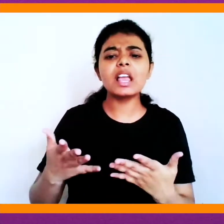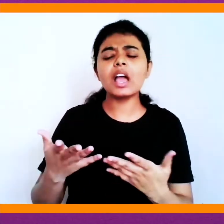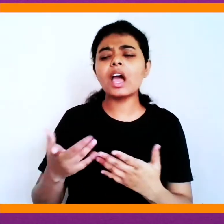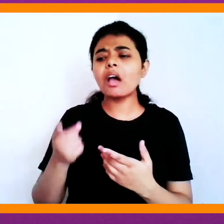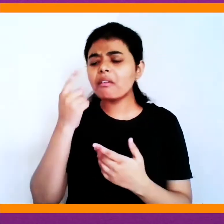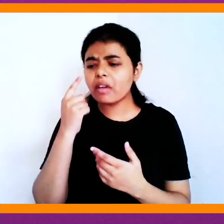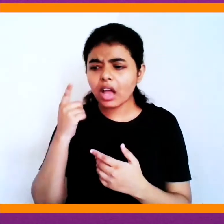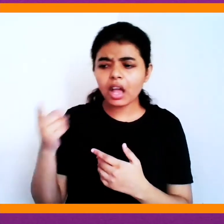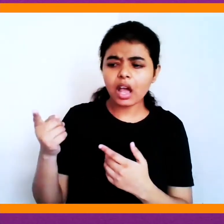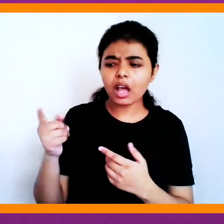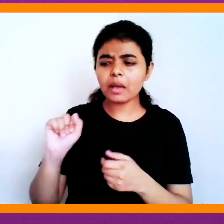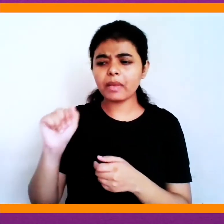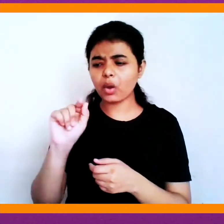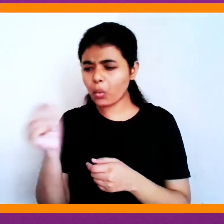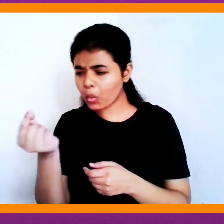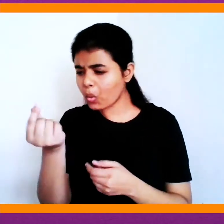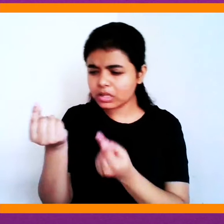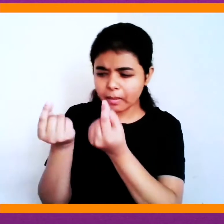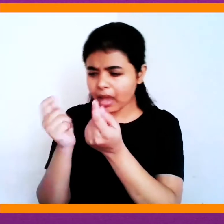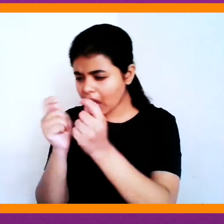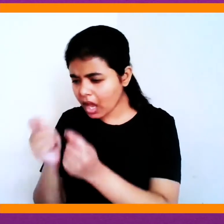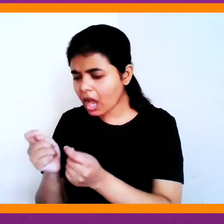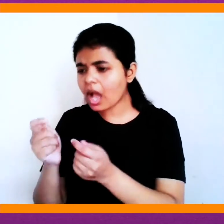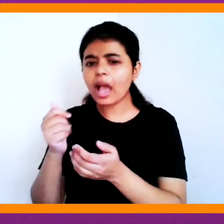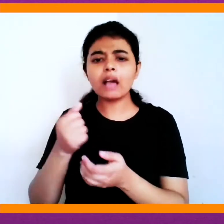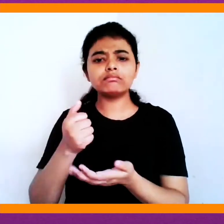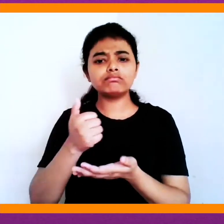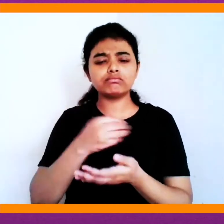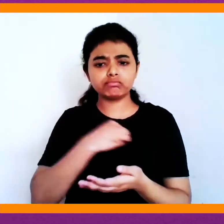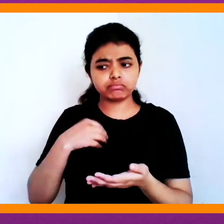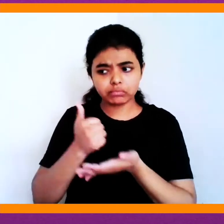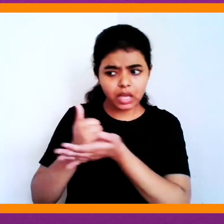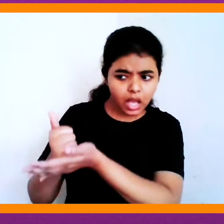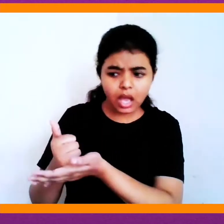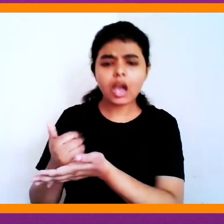a couple is infertile and requires some sort of medical intervention